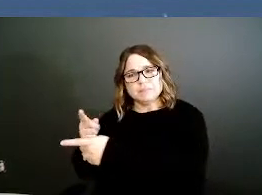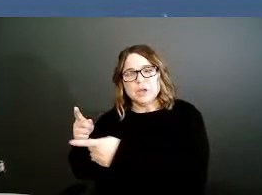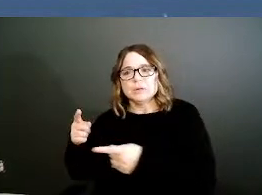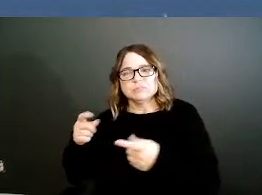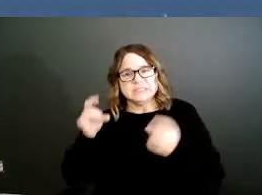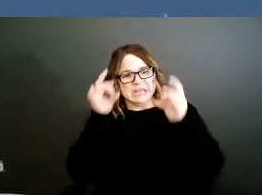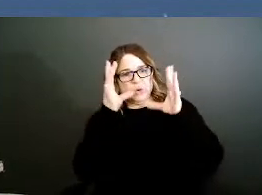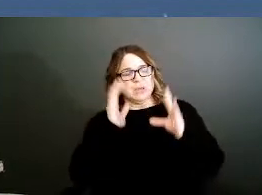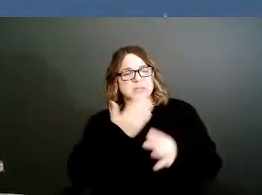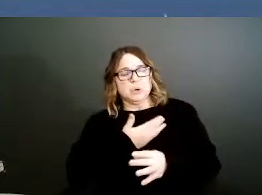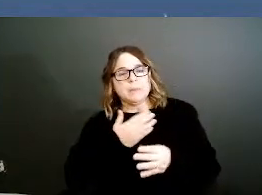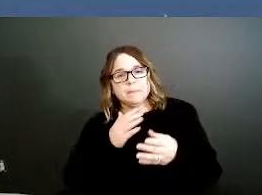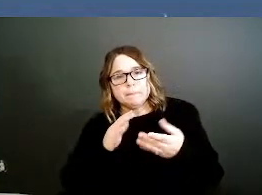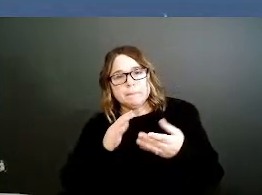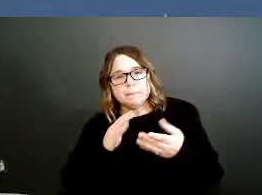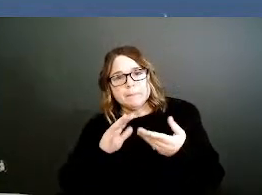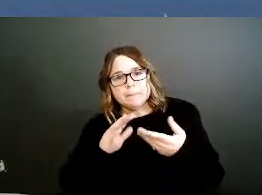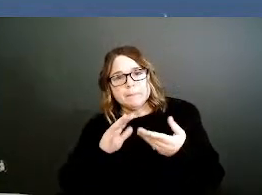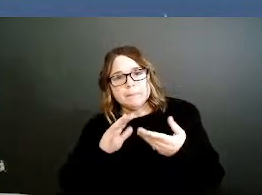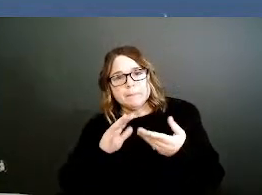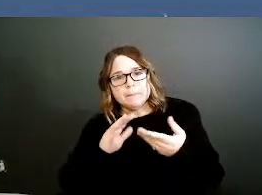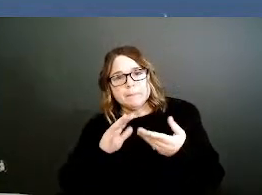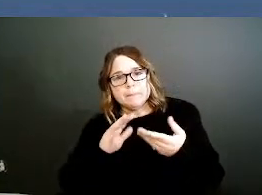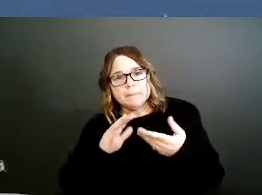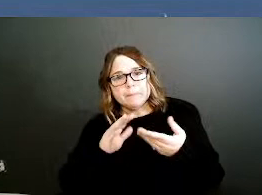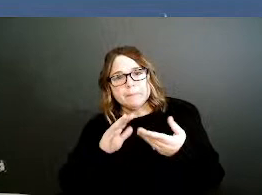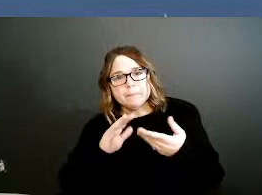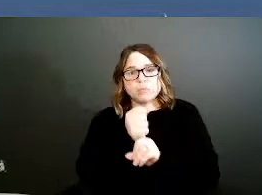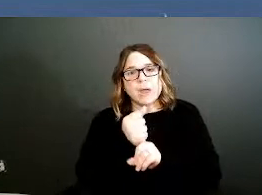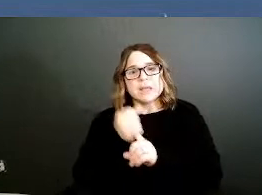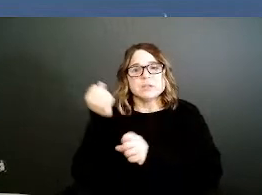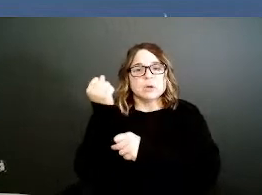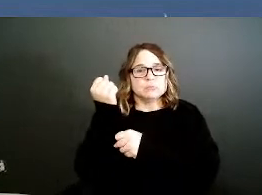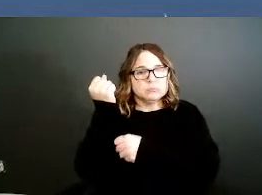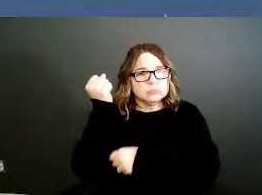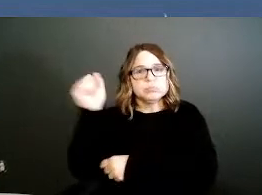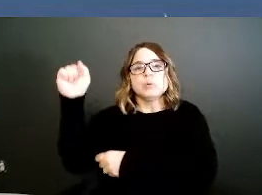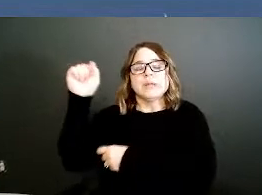IT PRIORITIZES MPD'S ABILITY TO ARREST PROTESTERS, MEDICS AND JOURNALISTS INDISCRIMINATELY